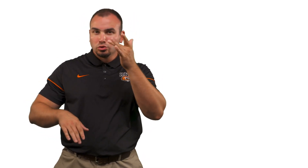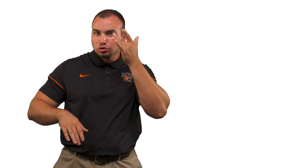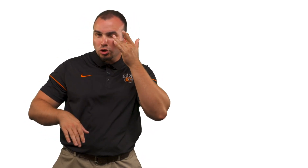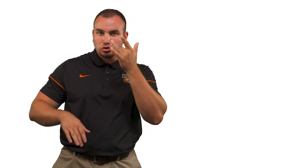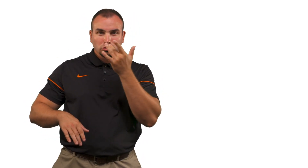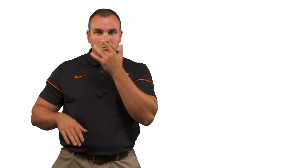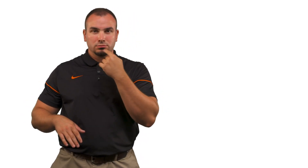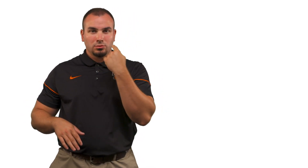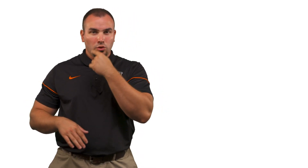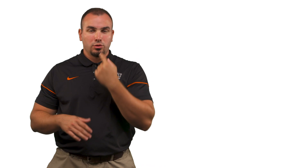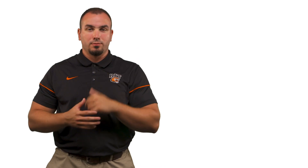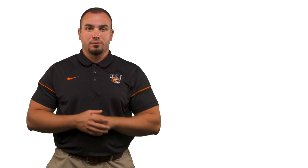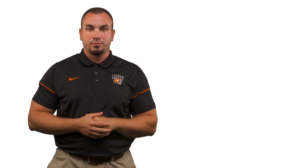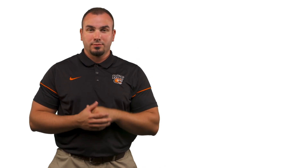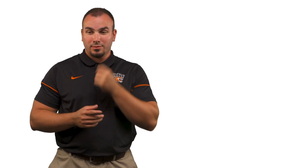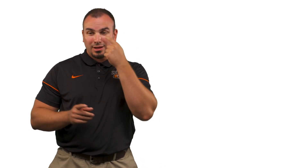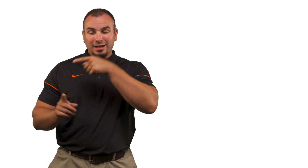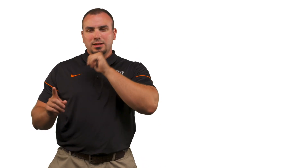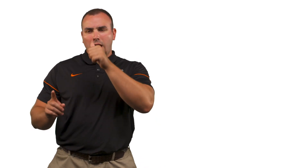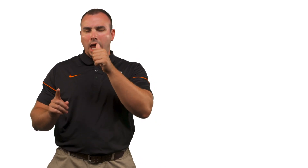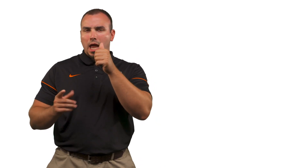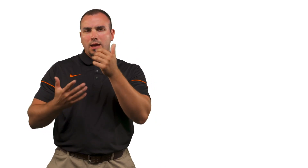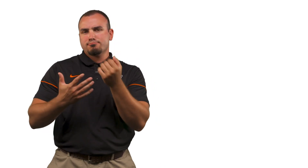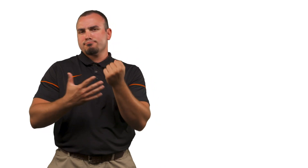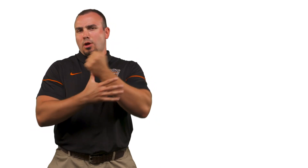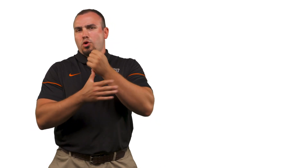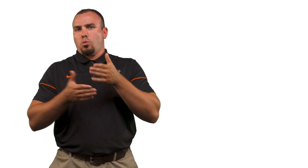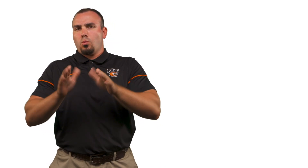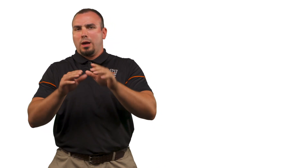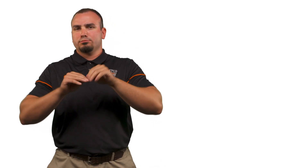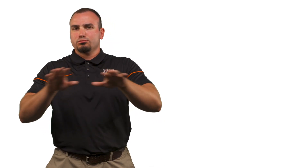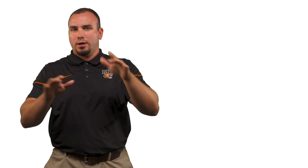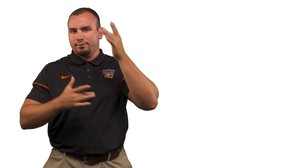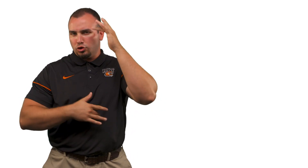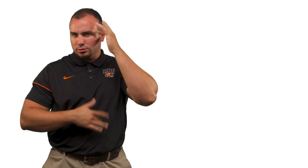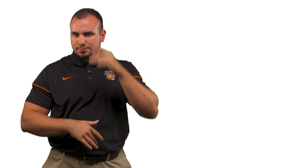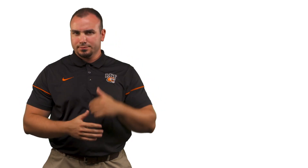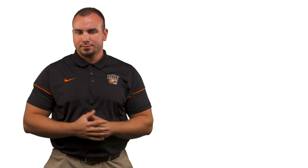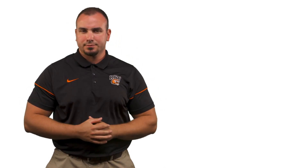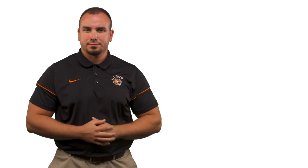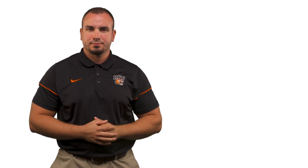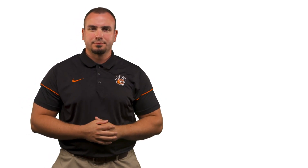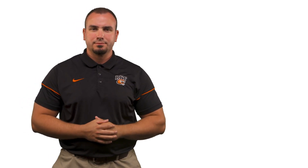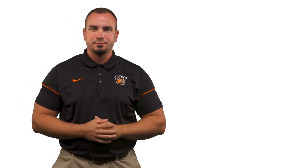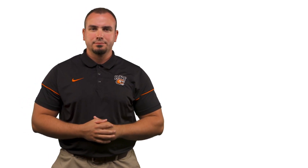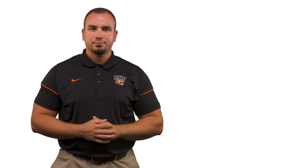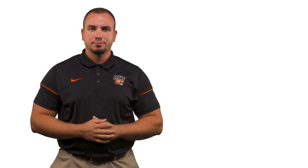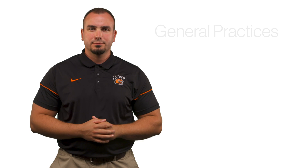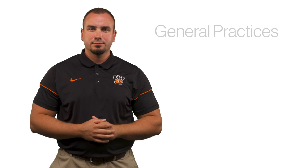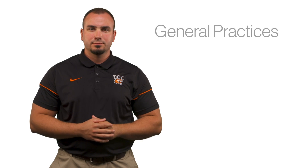your own mouth, nose or eyes, but this is not thought to be the primary way the virus spreads.